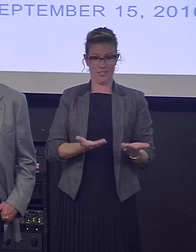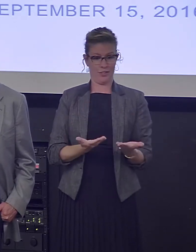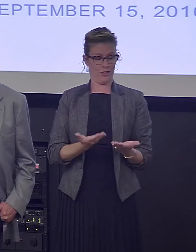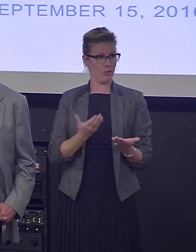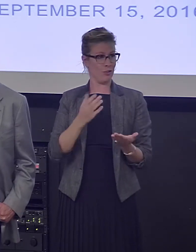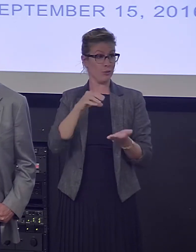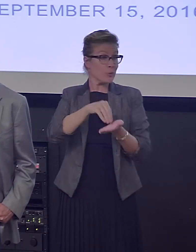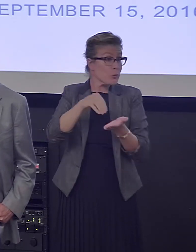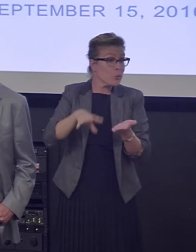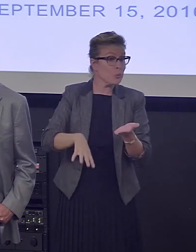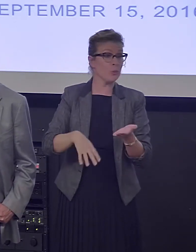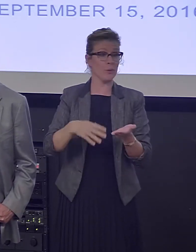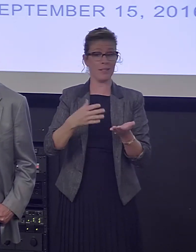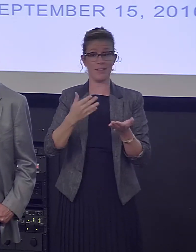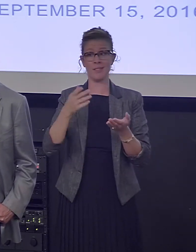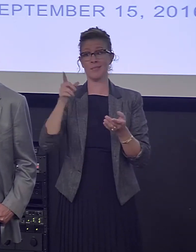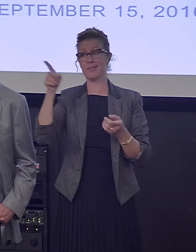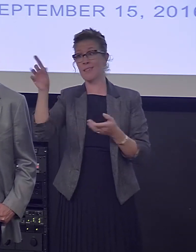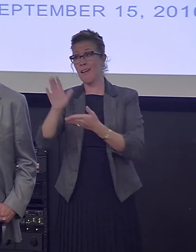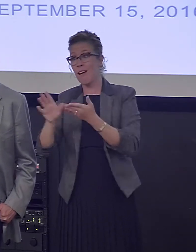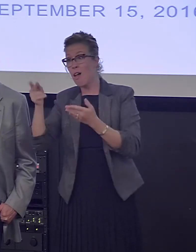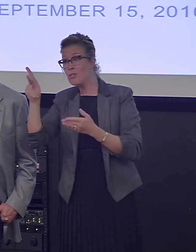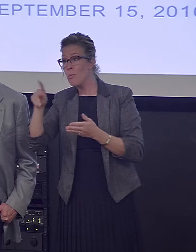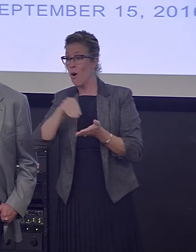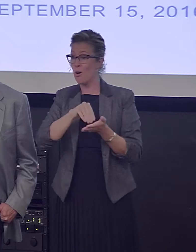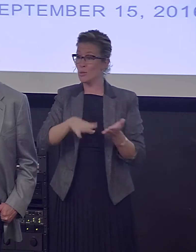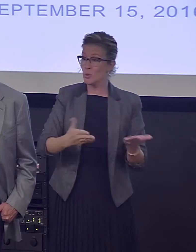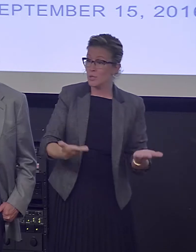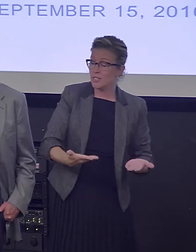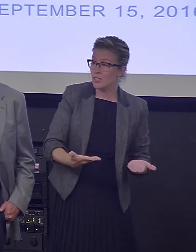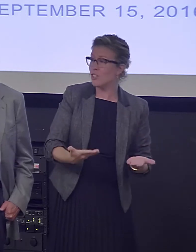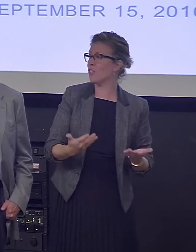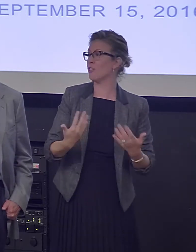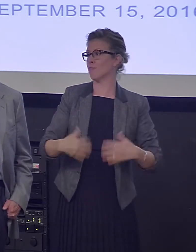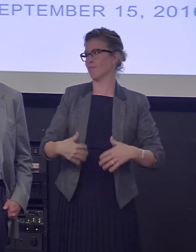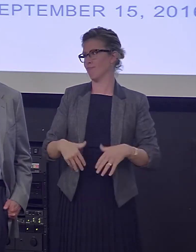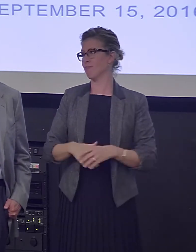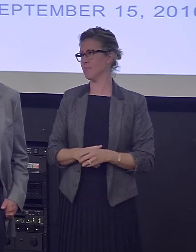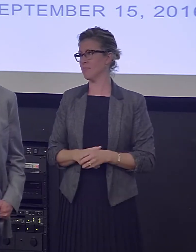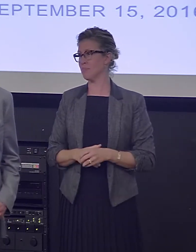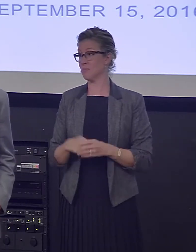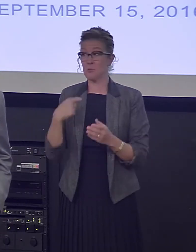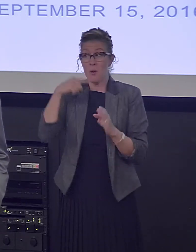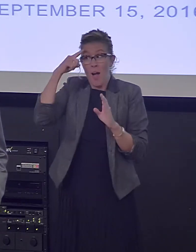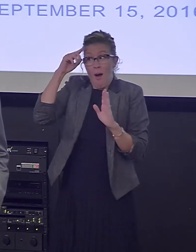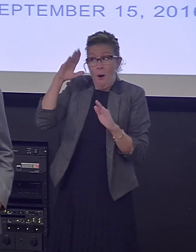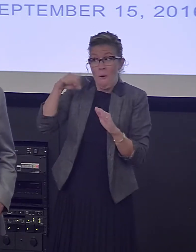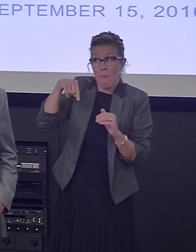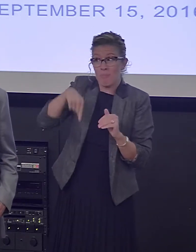students at the College Park and students here. And so I'm hoping that not only is this